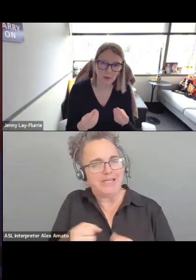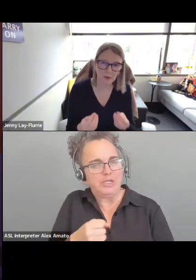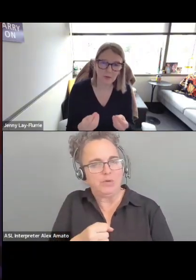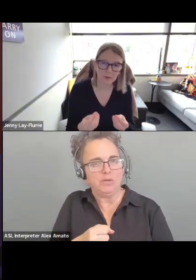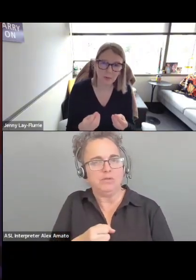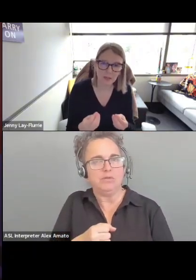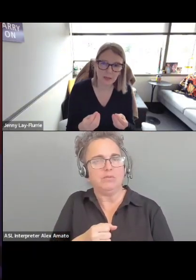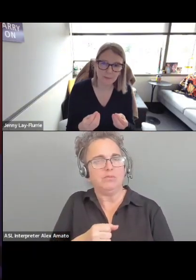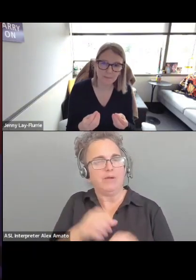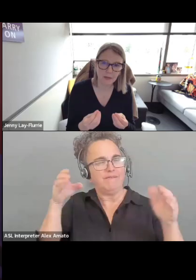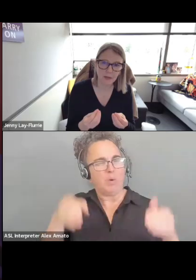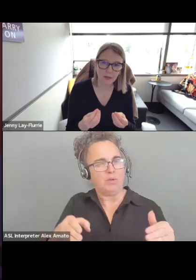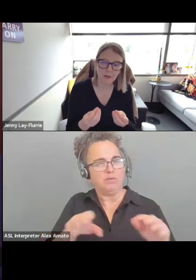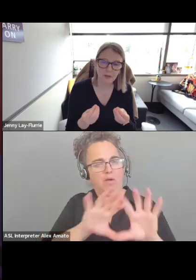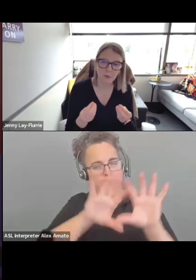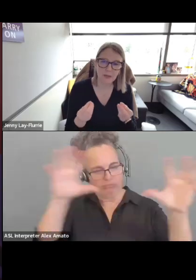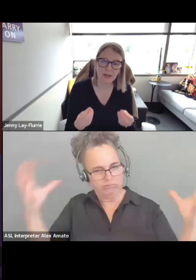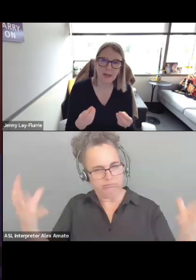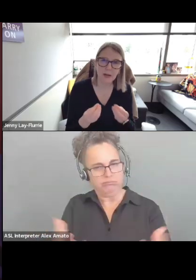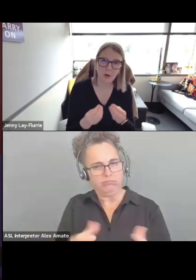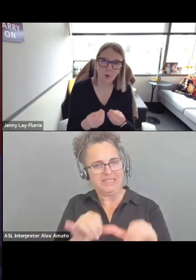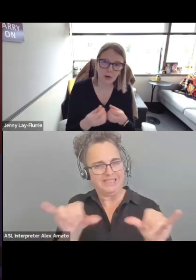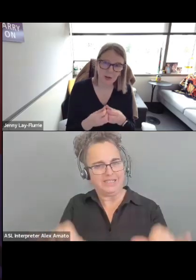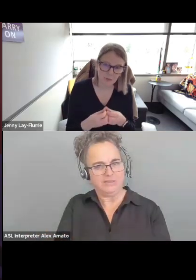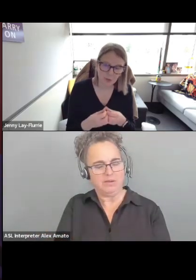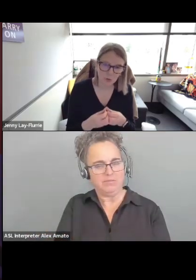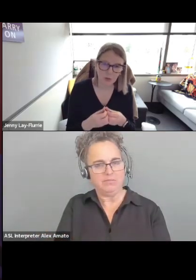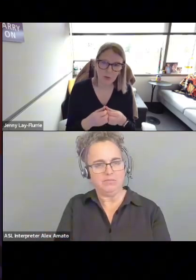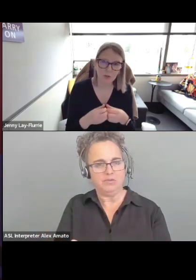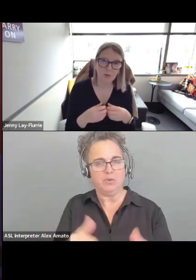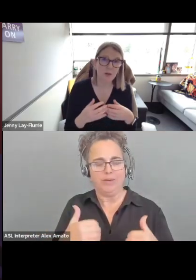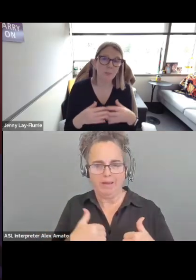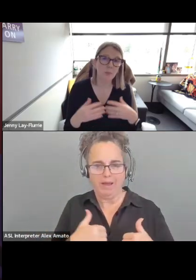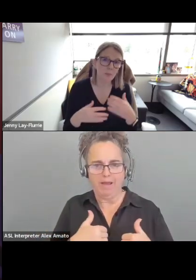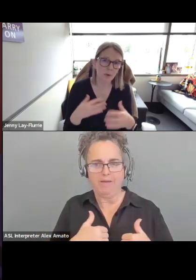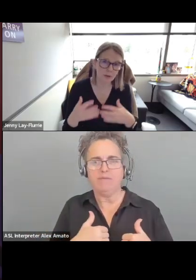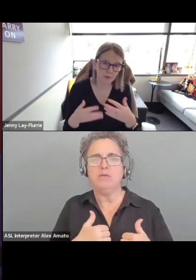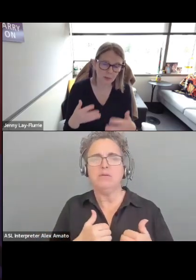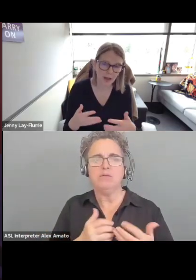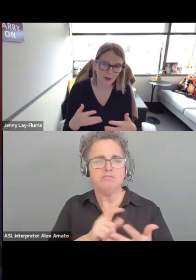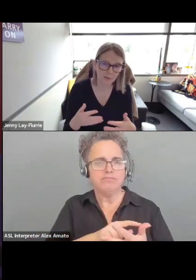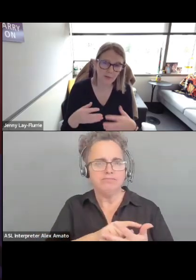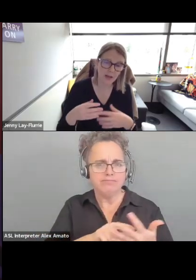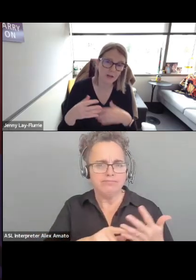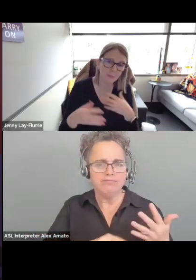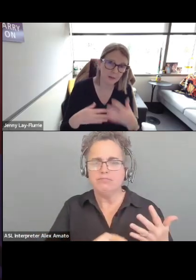around accessibility. So we take our core inventory, which is the number of products we have and